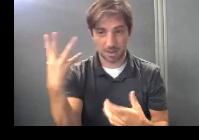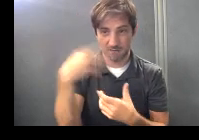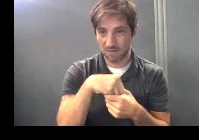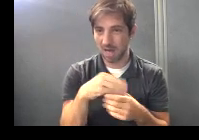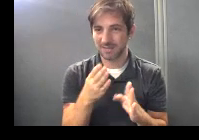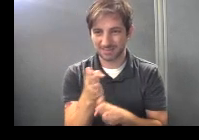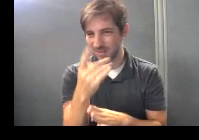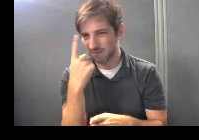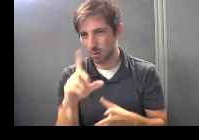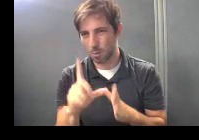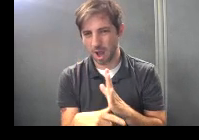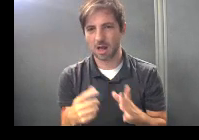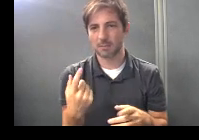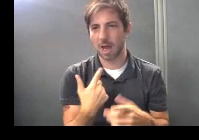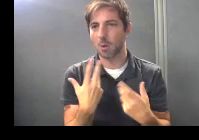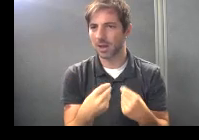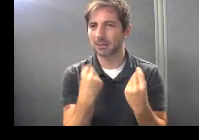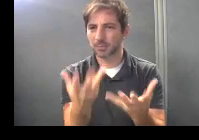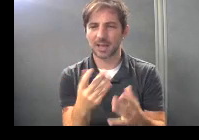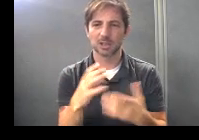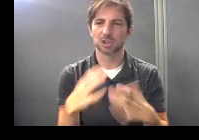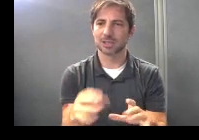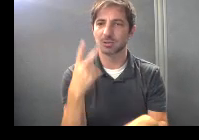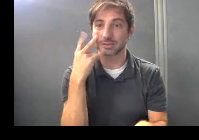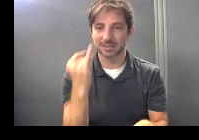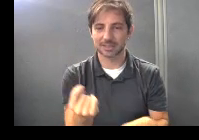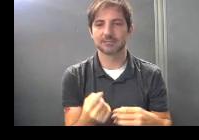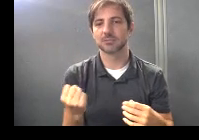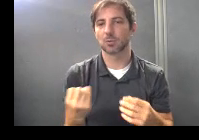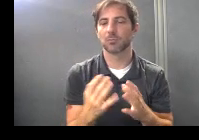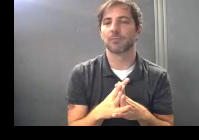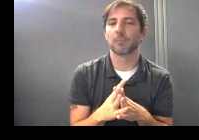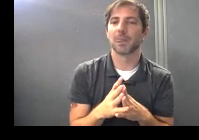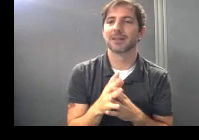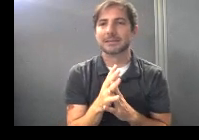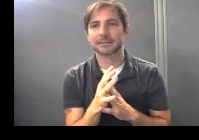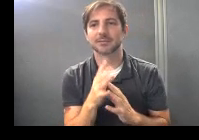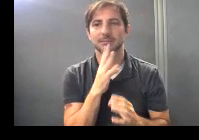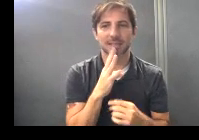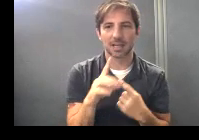SEE IT. SPEAKING OF AWKWARD, IT'S THAT TIME YOU HAVE